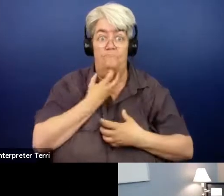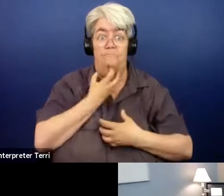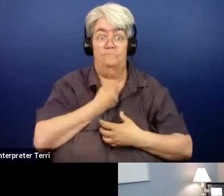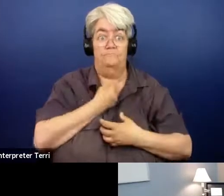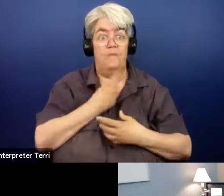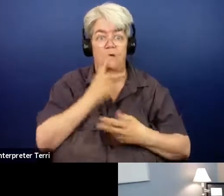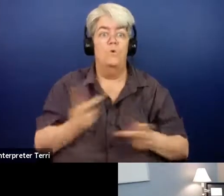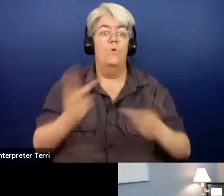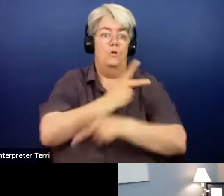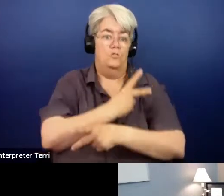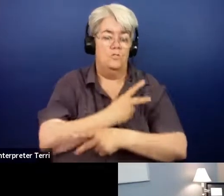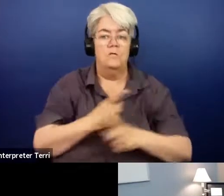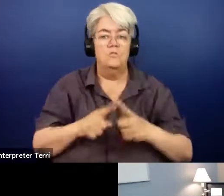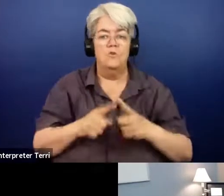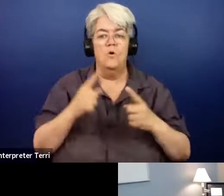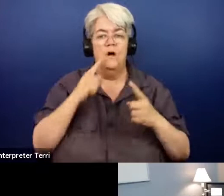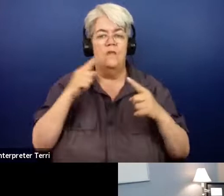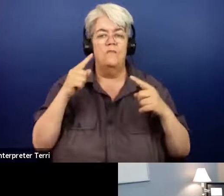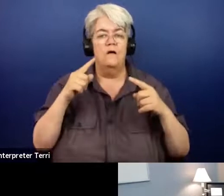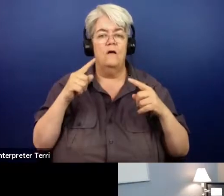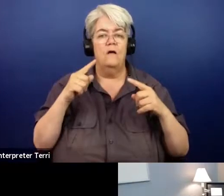and people in the courtroom